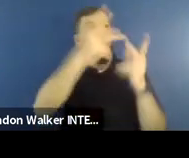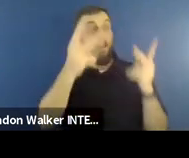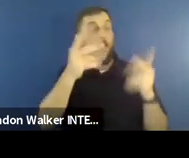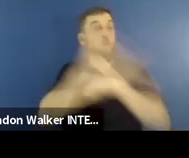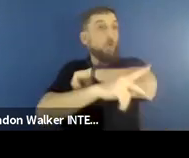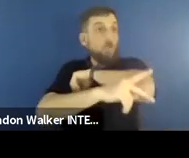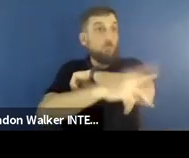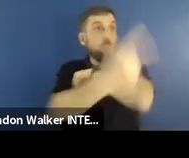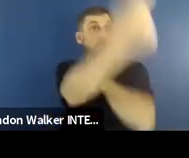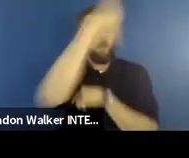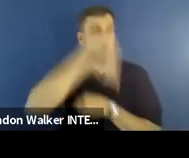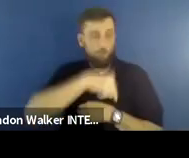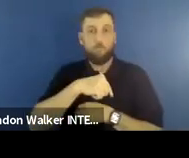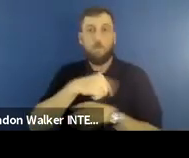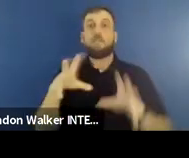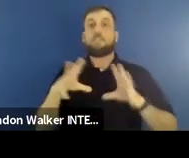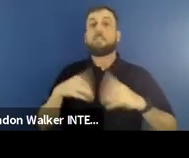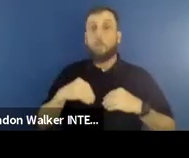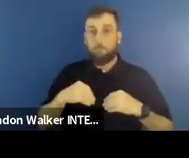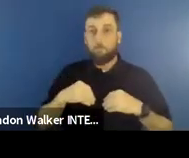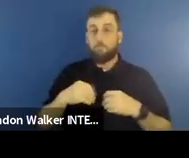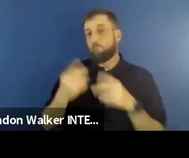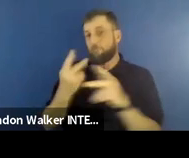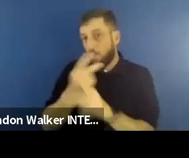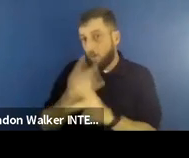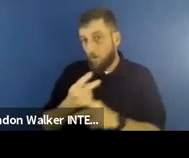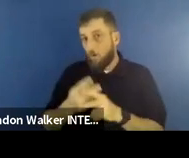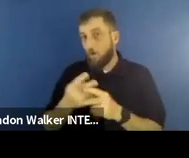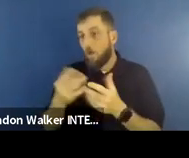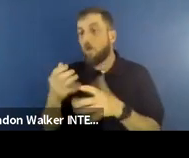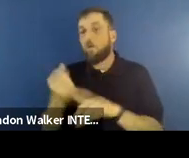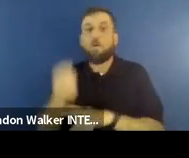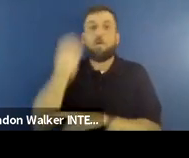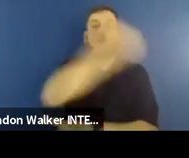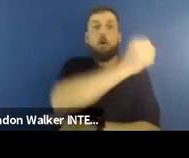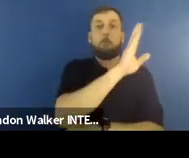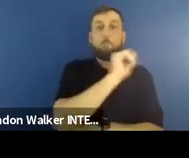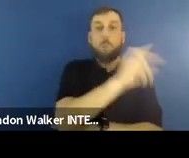We will accept them try to figure out what the crisis is and then we will get them back to their parish of residence.